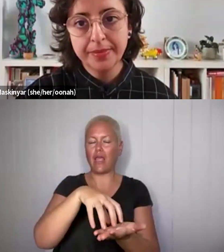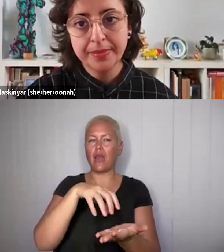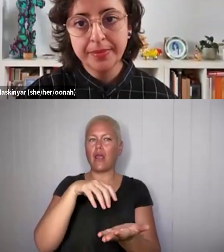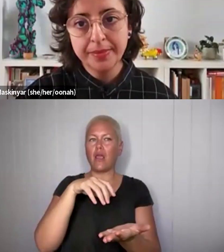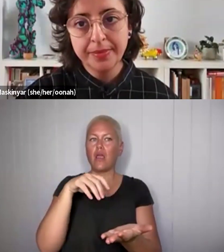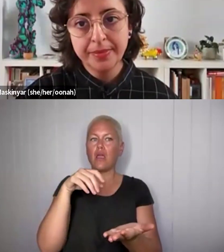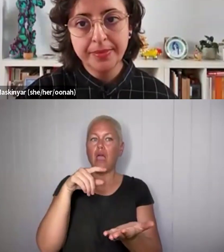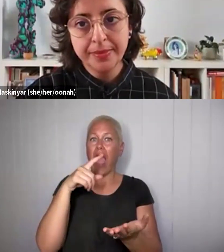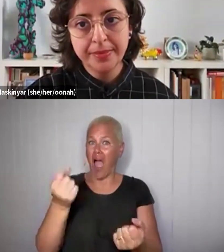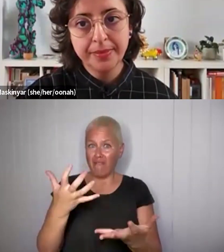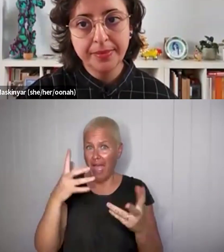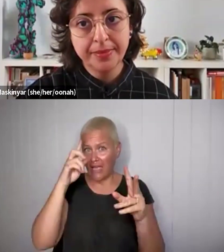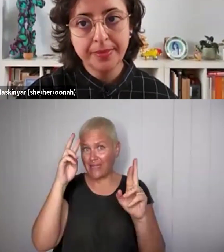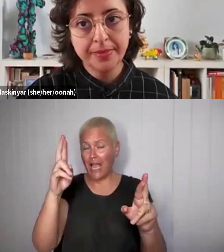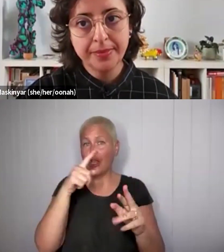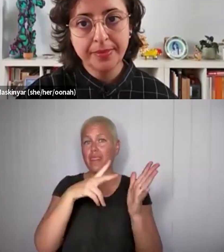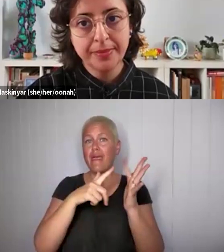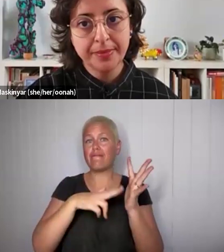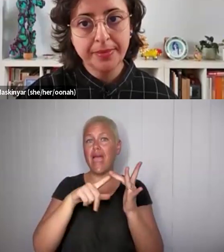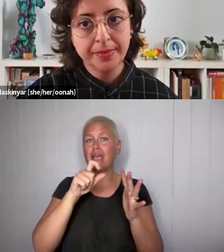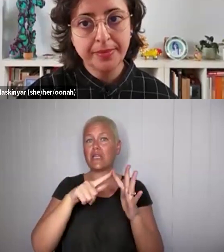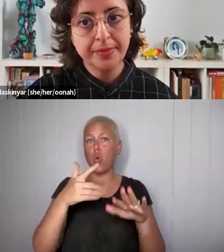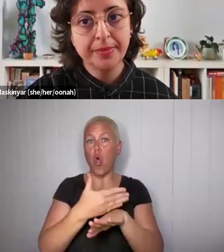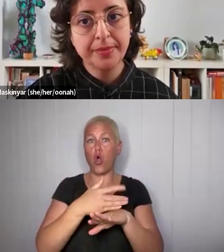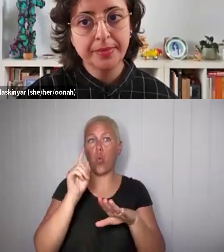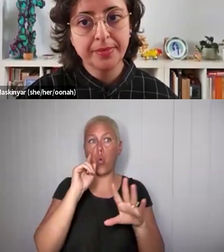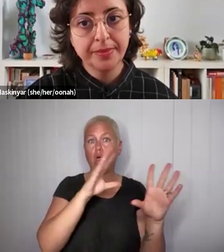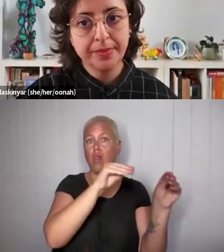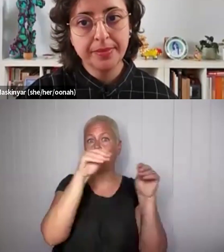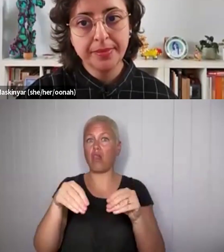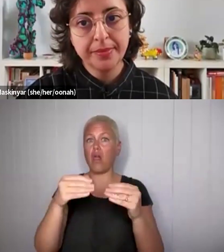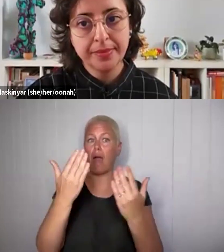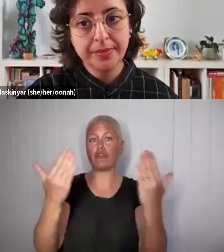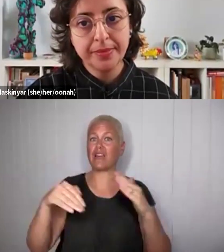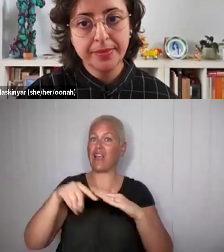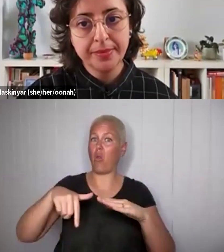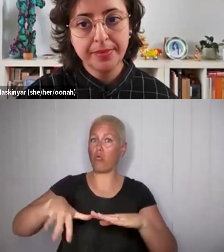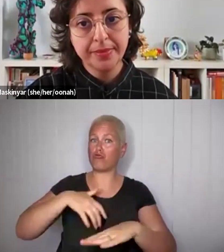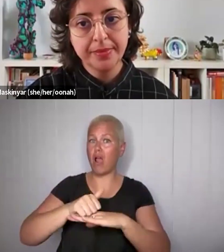there an expectation that the Venice work is presented in Australia at a later stage?'